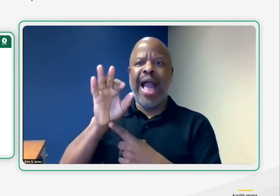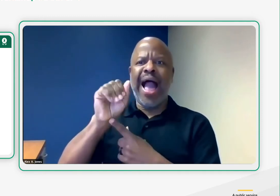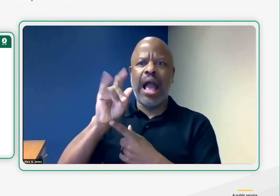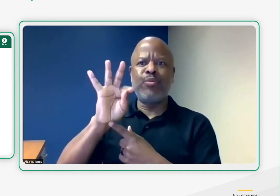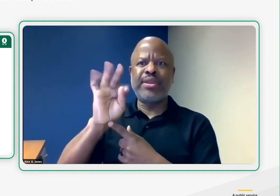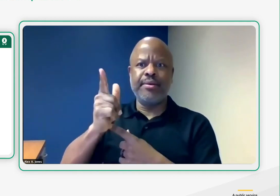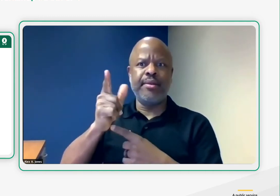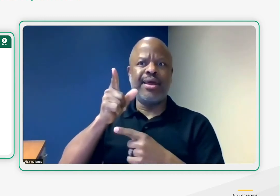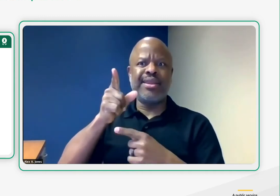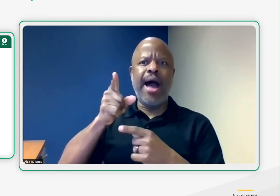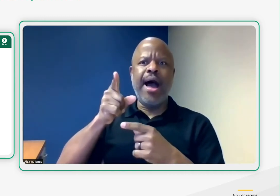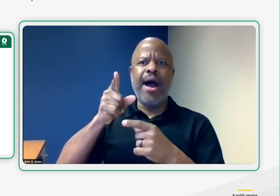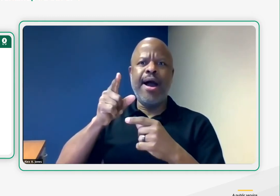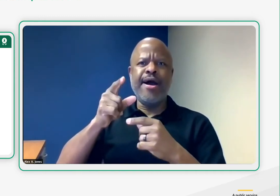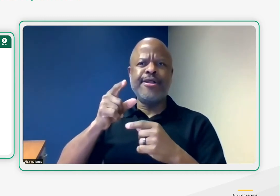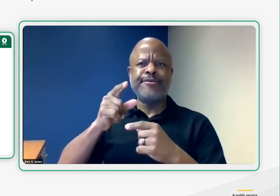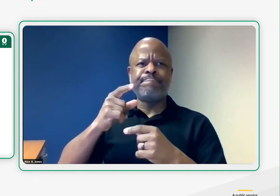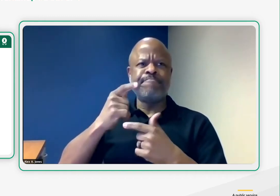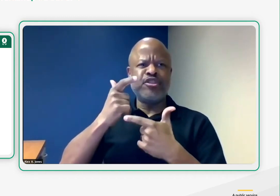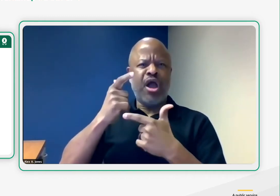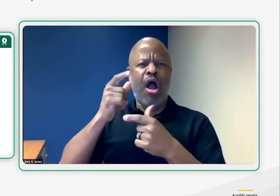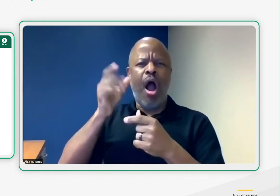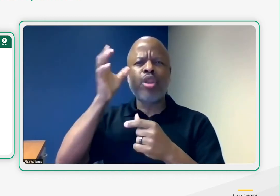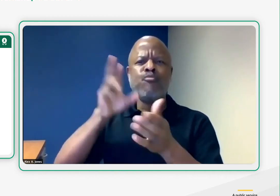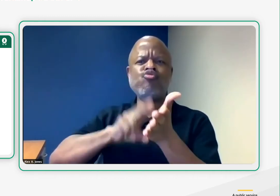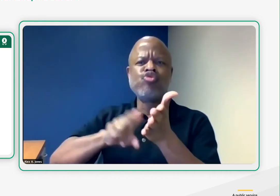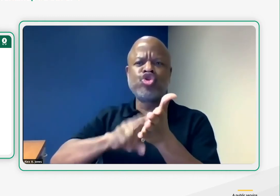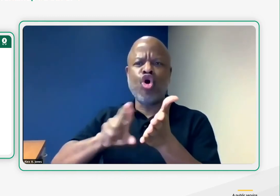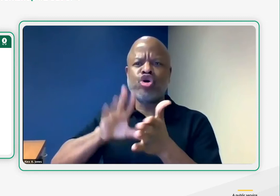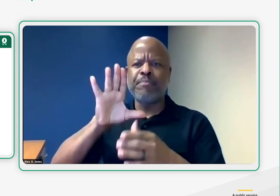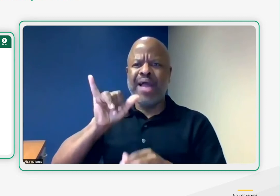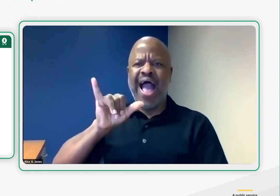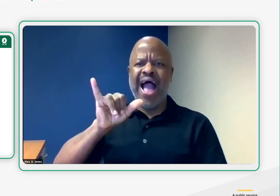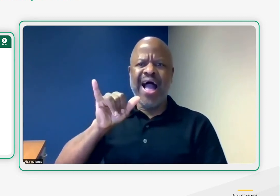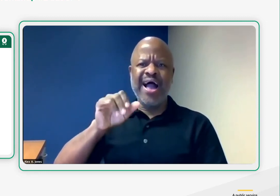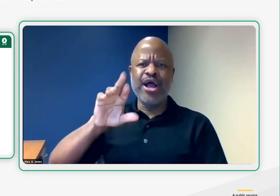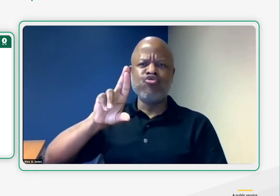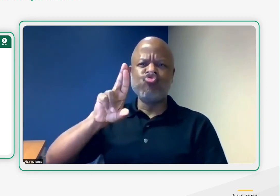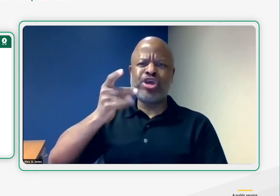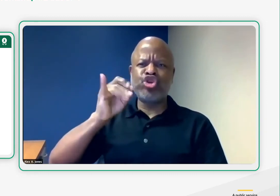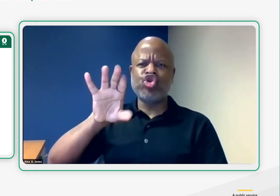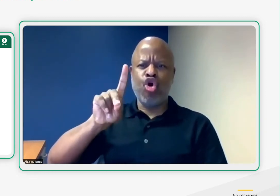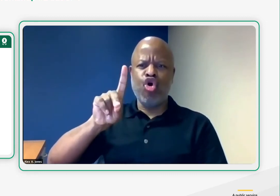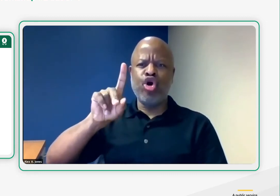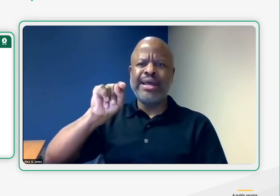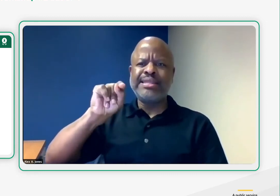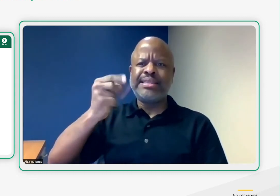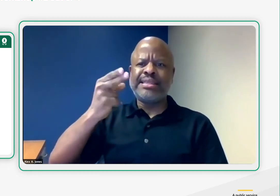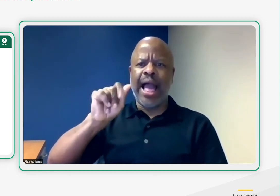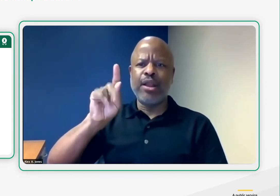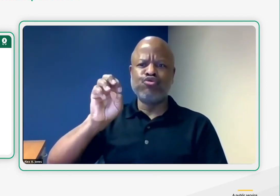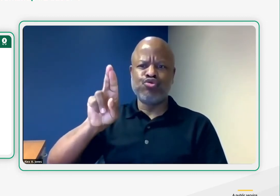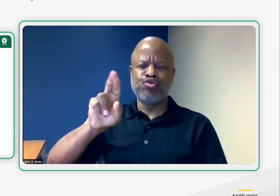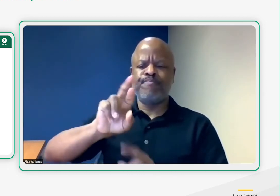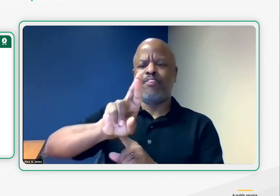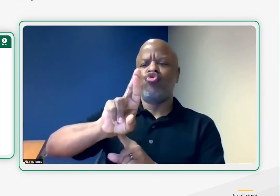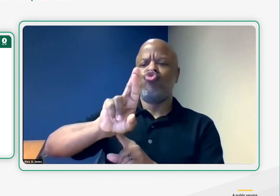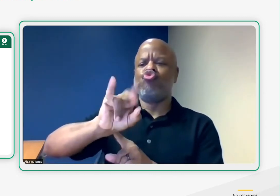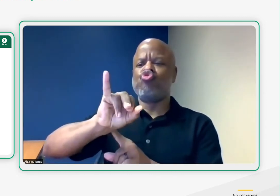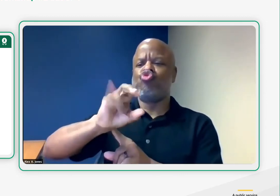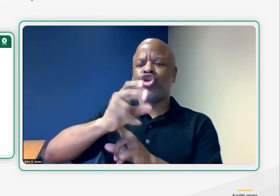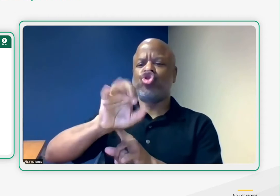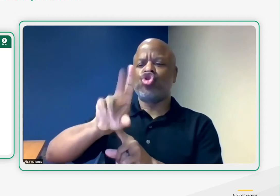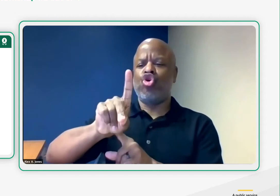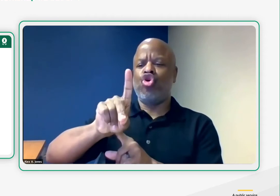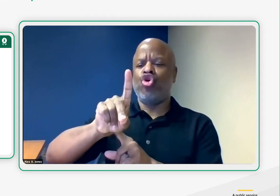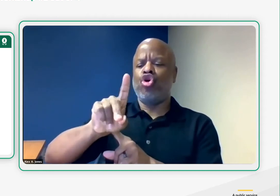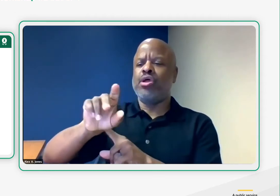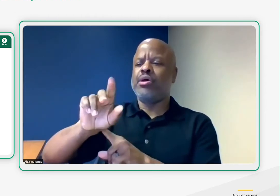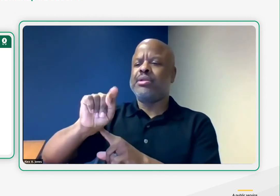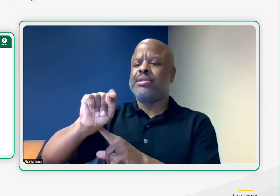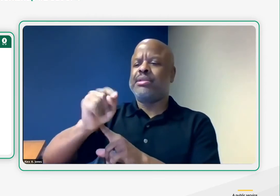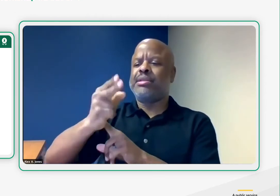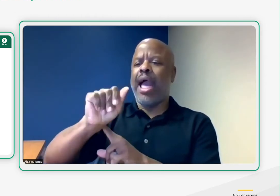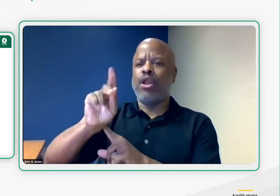And this is actually a concept researched by Richard Thaler.